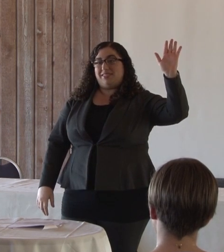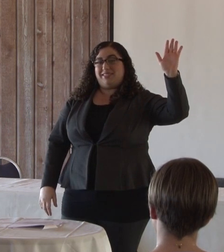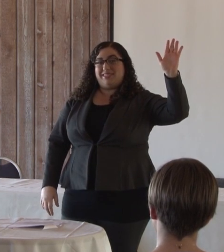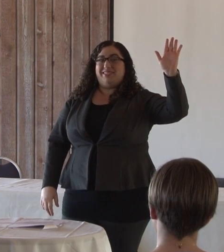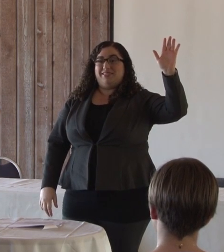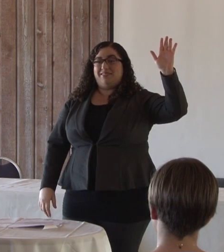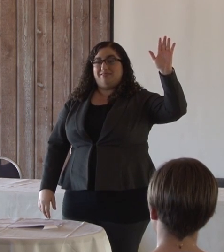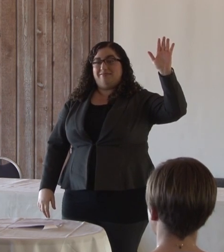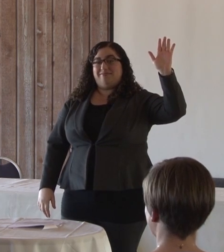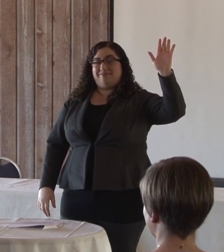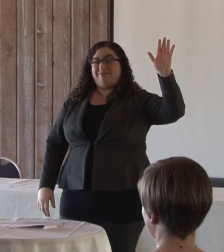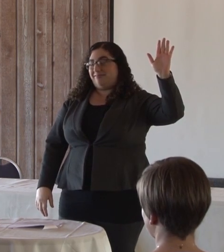OK. Who says no?